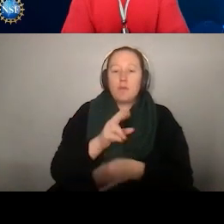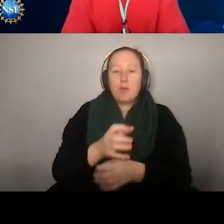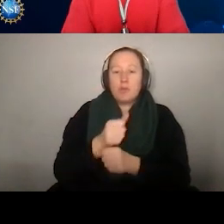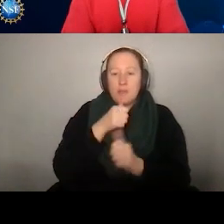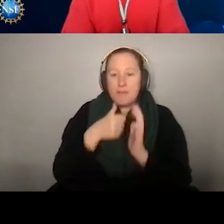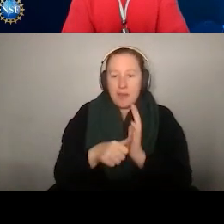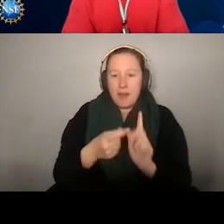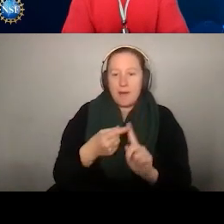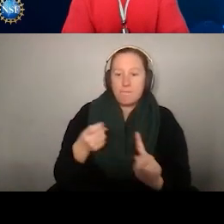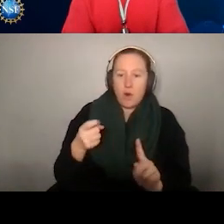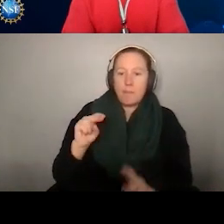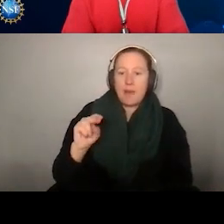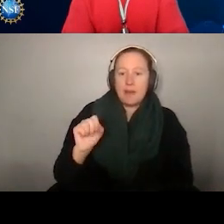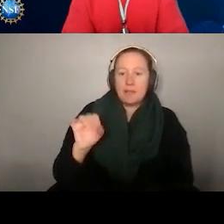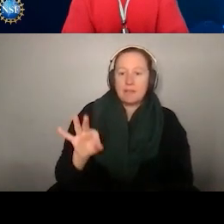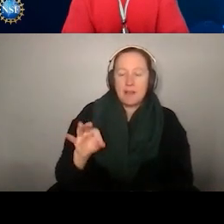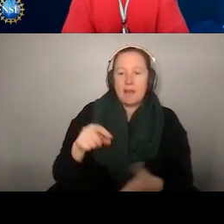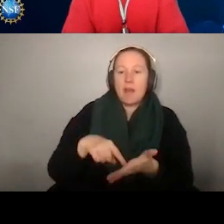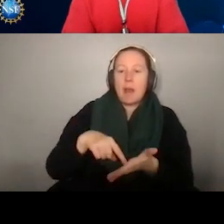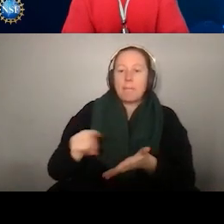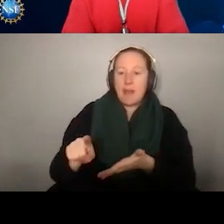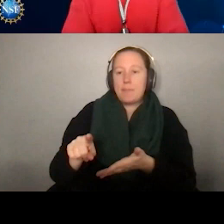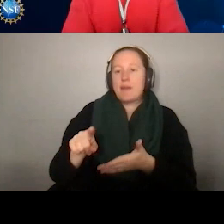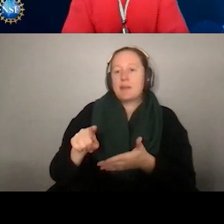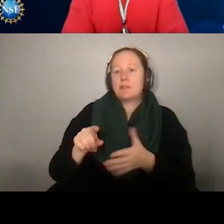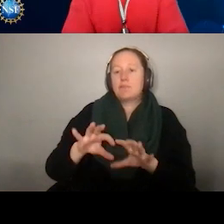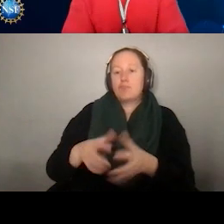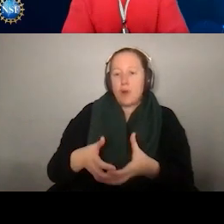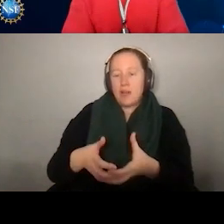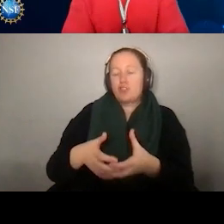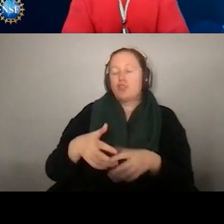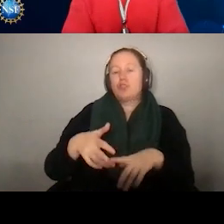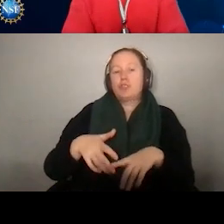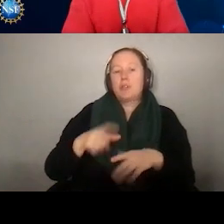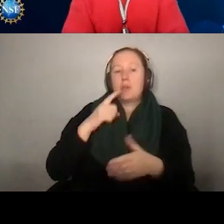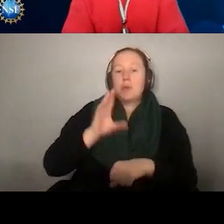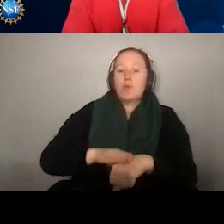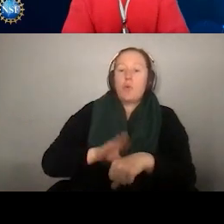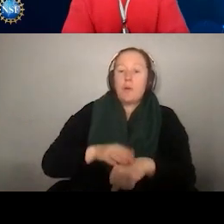the NSF Payments and Analytics Branch, Payments and Outreach Section, notifying the university that